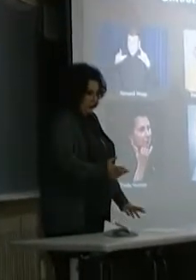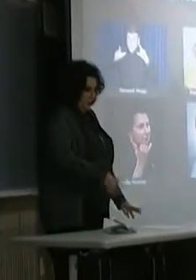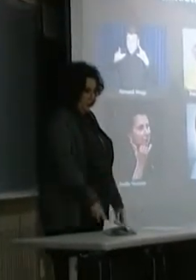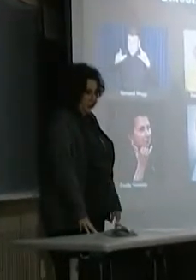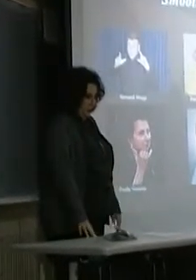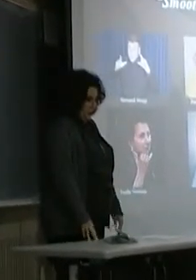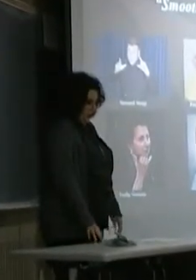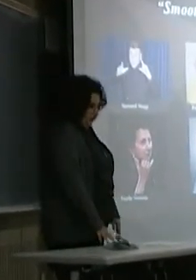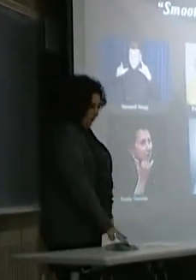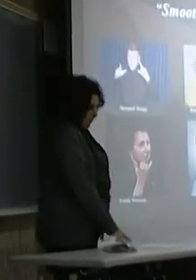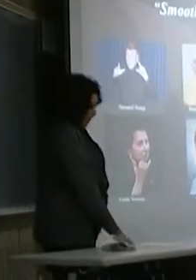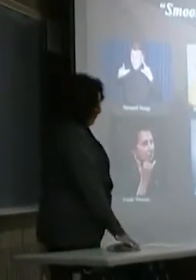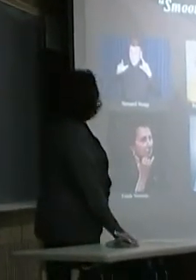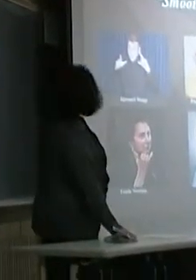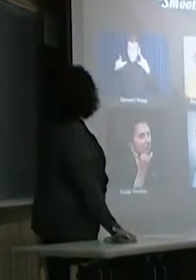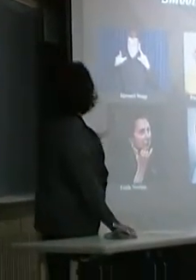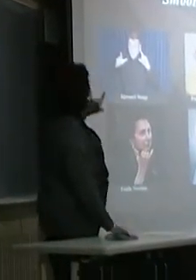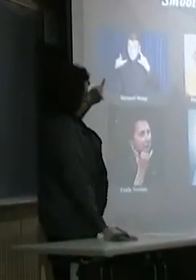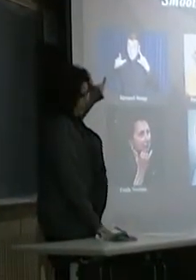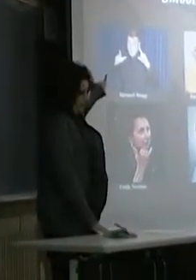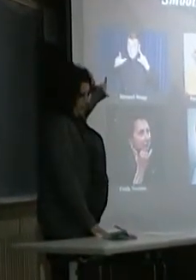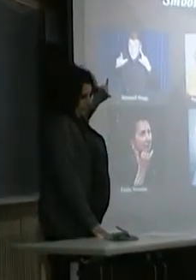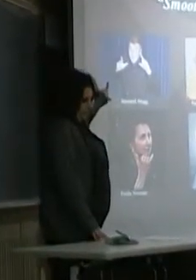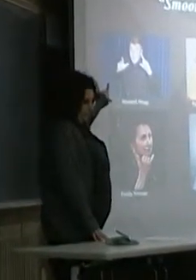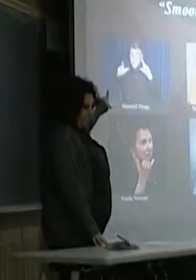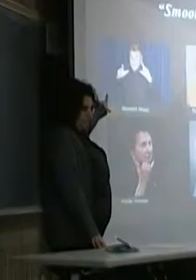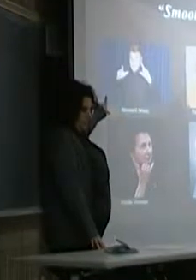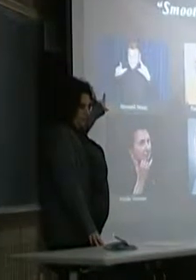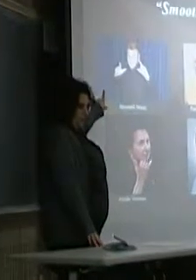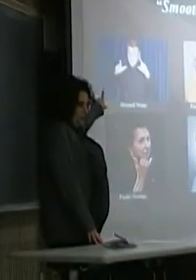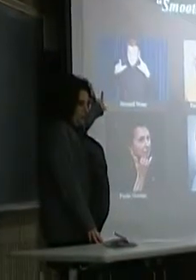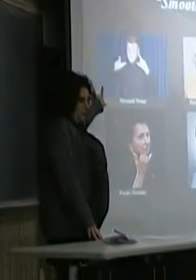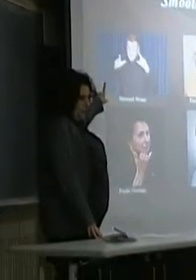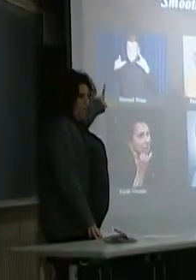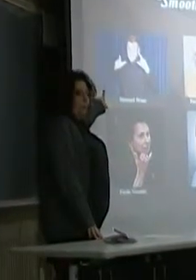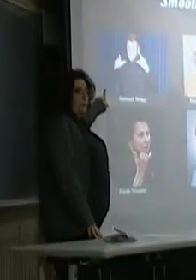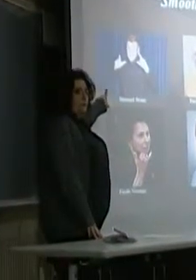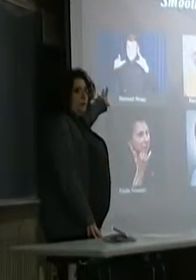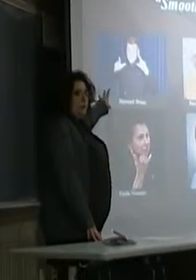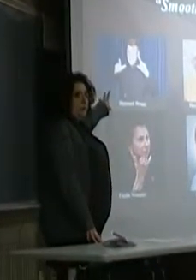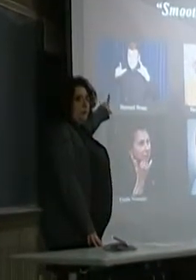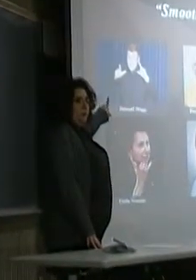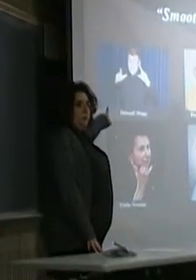Just to mention a few here: Bernard Bragg, a founder of The National Theatre of the Deaf.